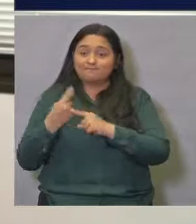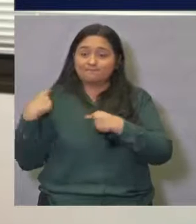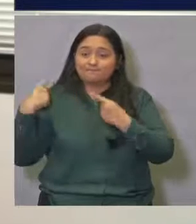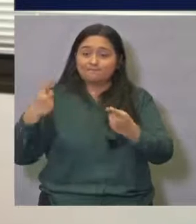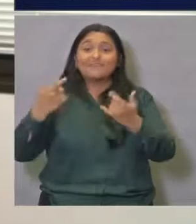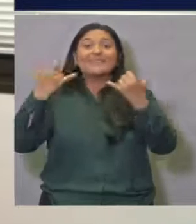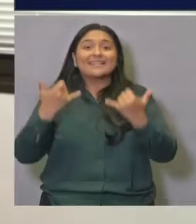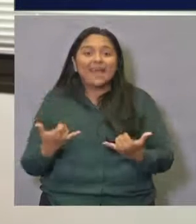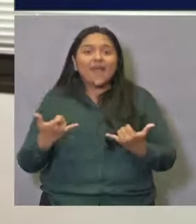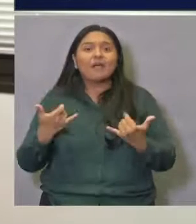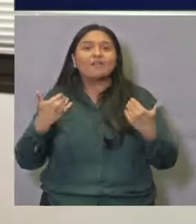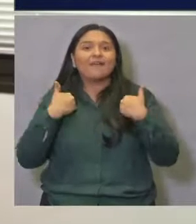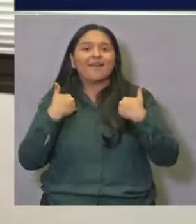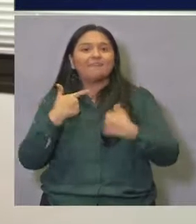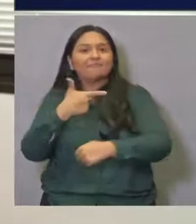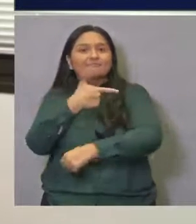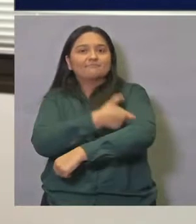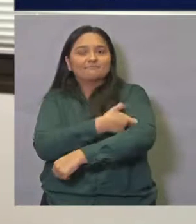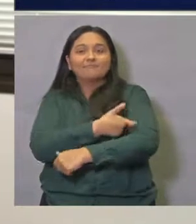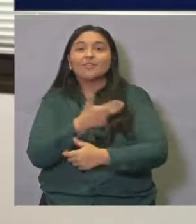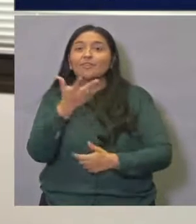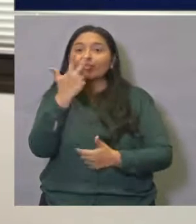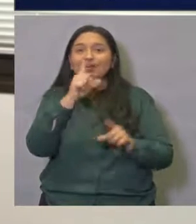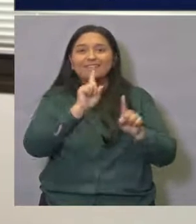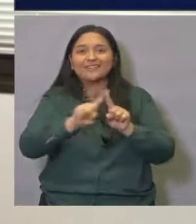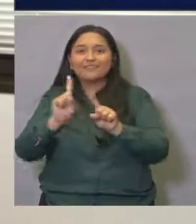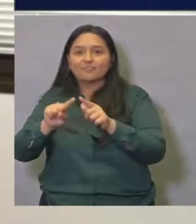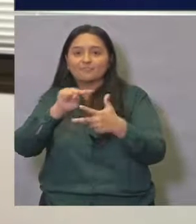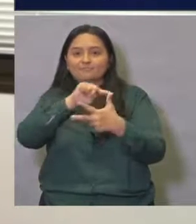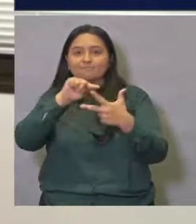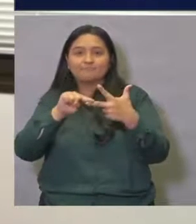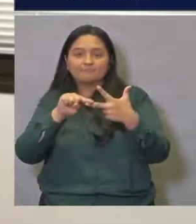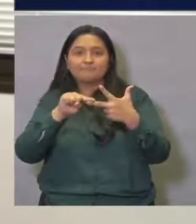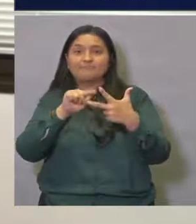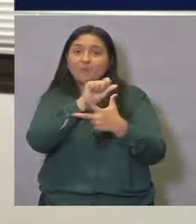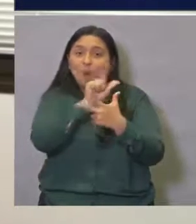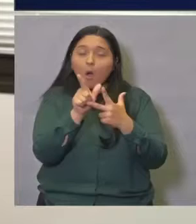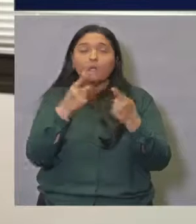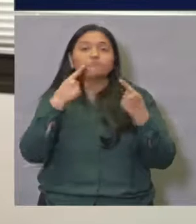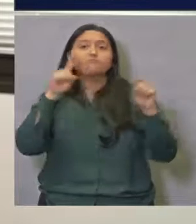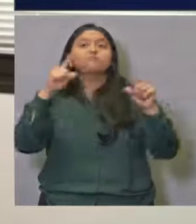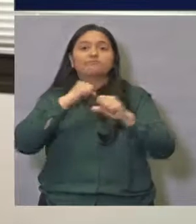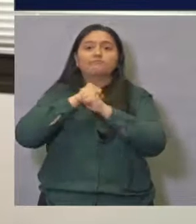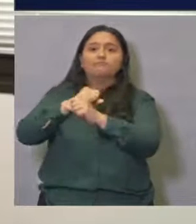DEMOREN EN VACUNARSE, ESTAS VACUNAS SON MUY SEGURAS, SOMOS